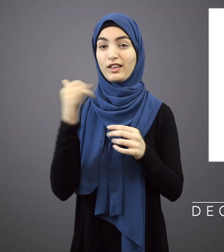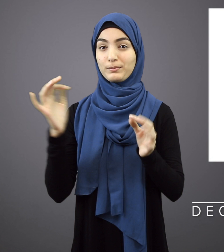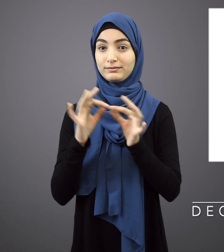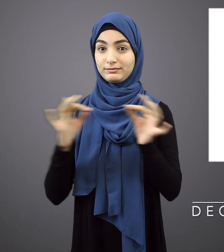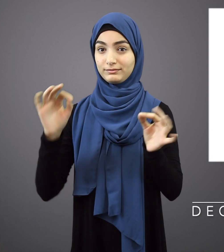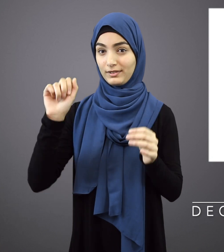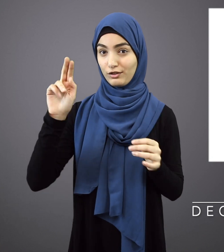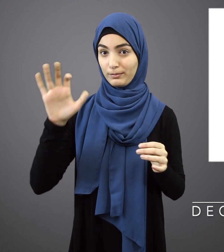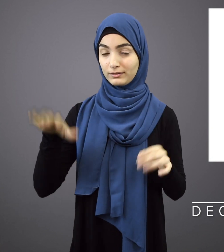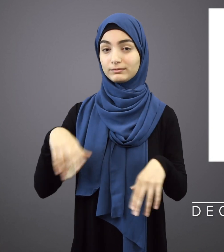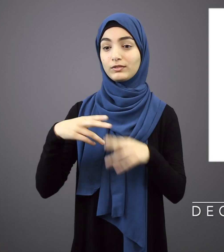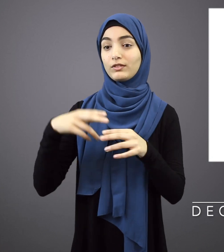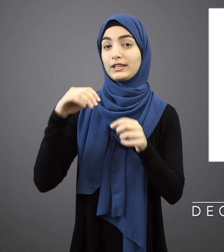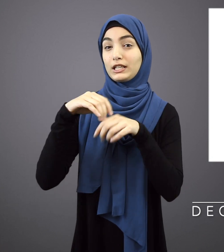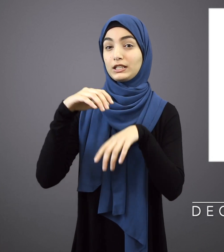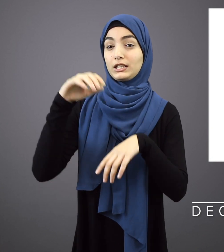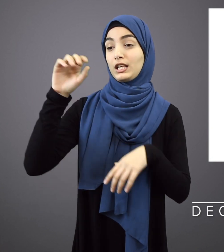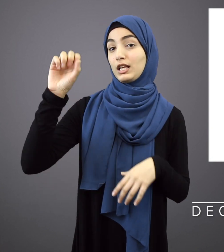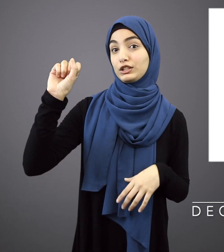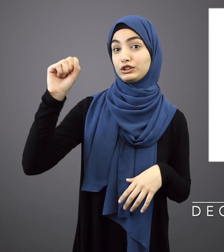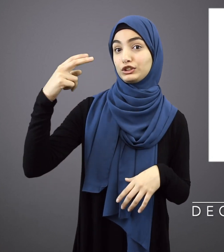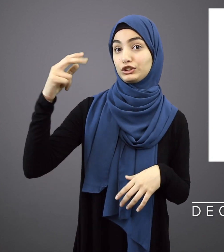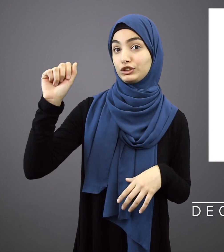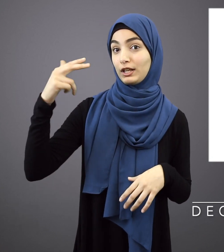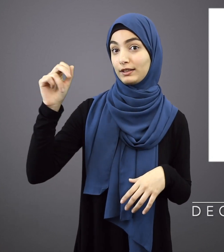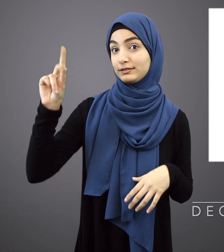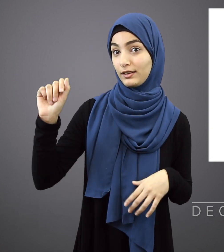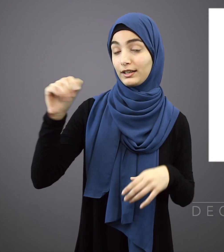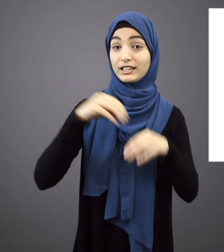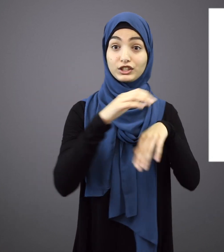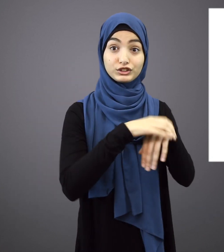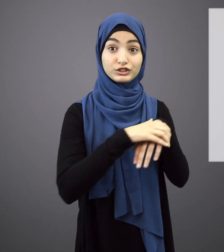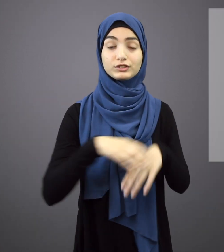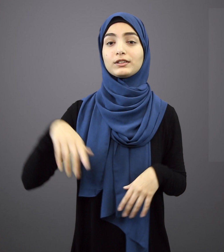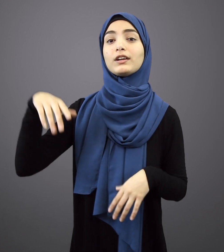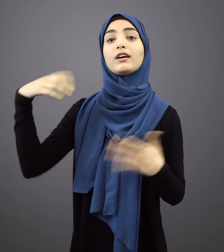First - Shahada which is Arabic version of Faith